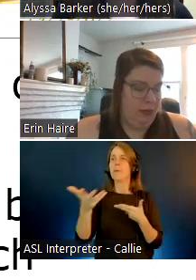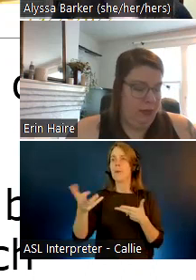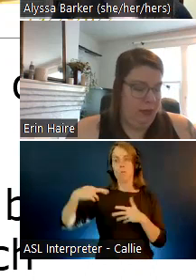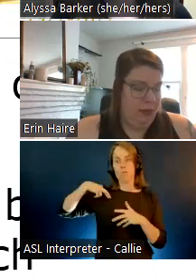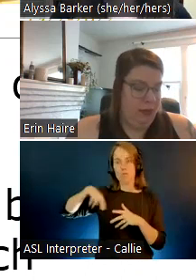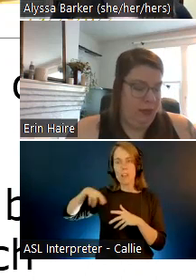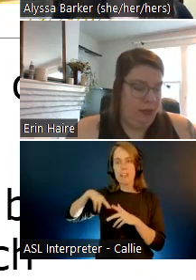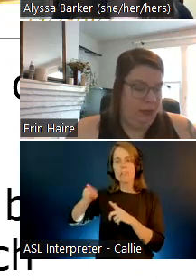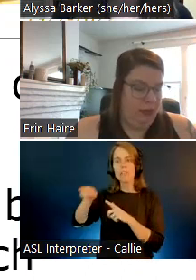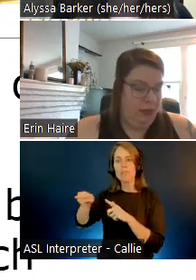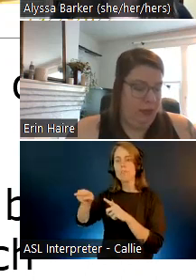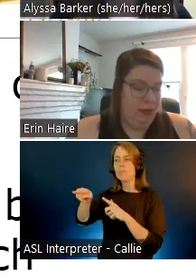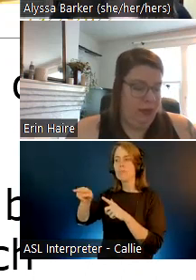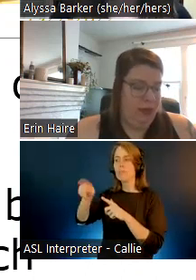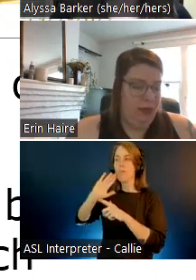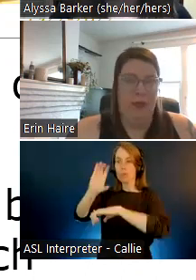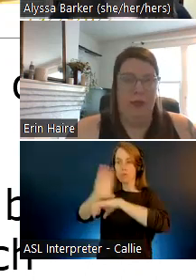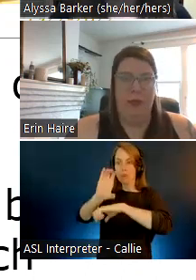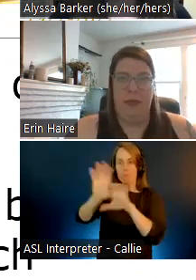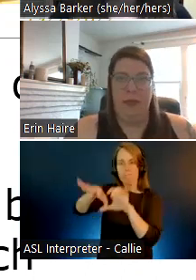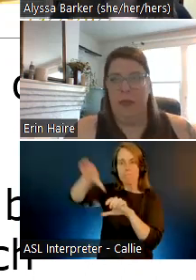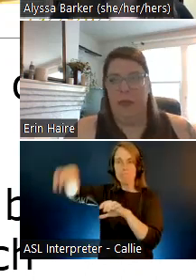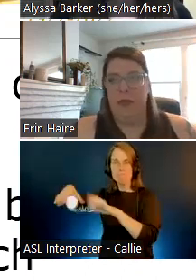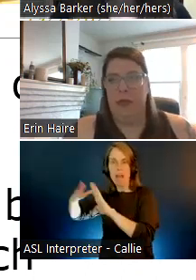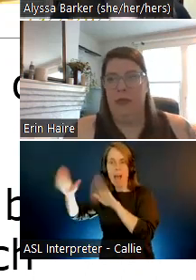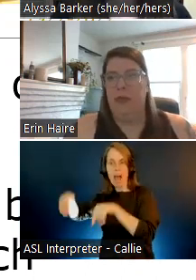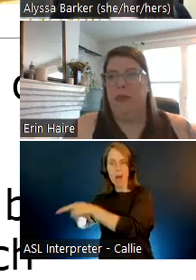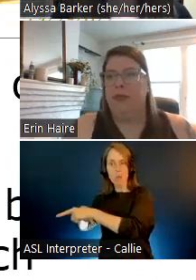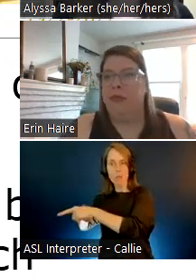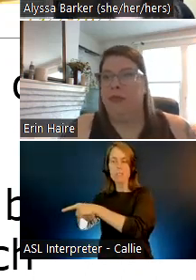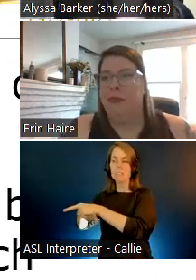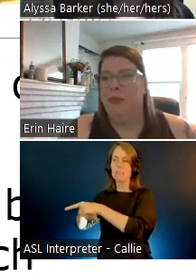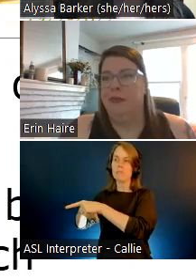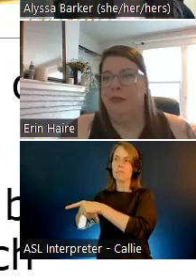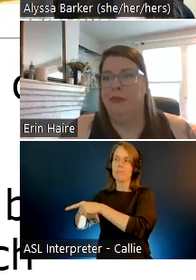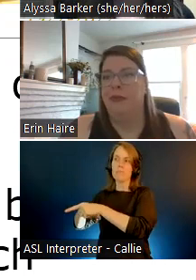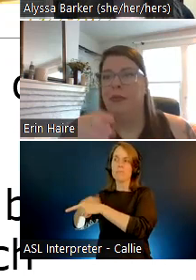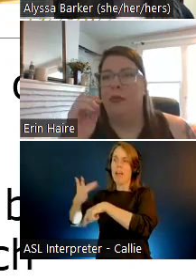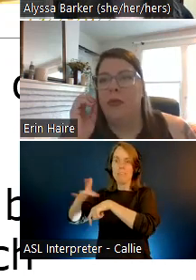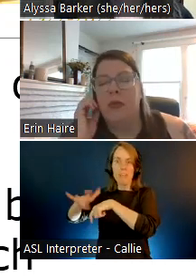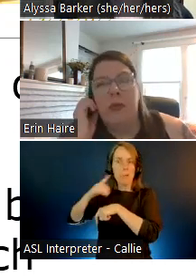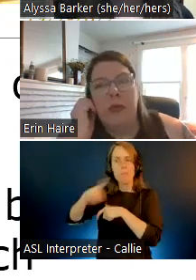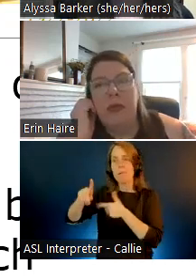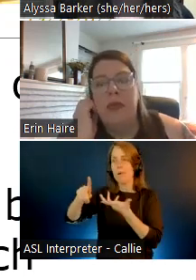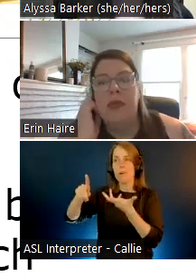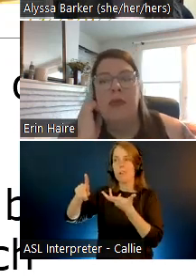stay in when they need it or for employees of the um of the organization as long as they're